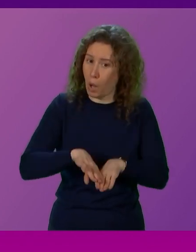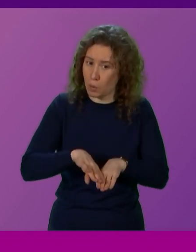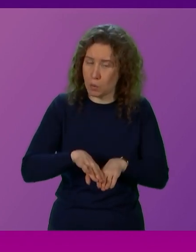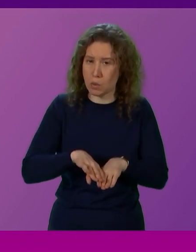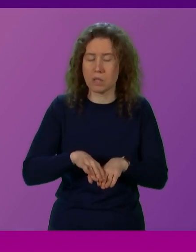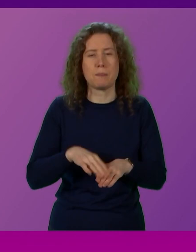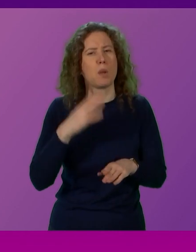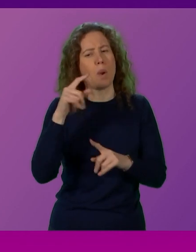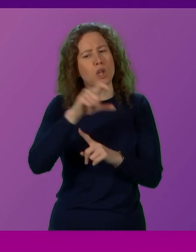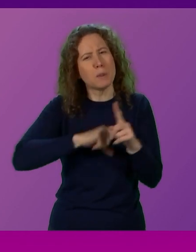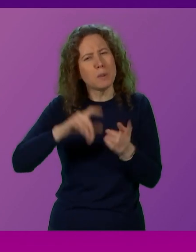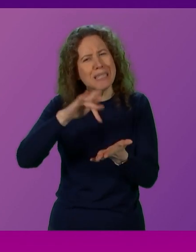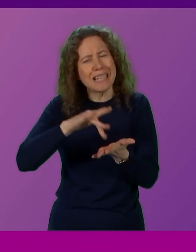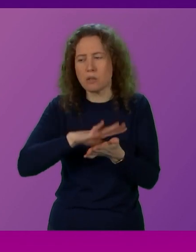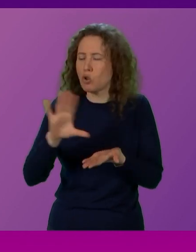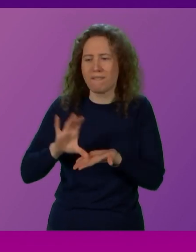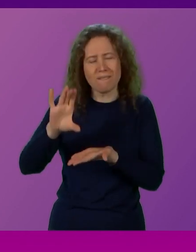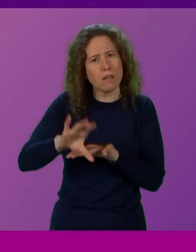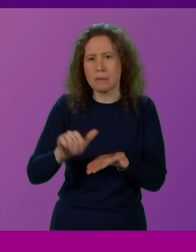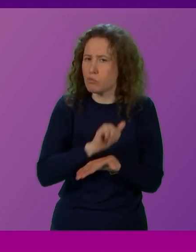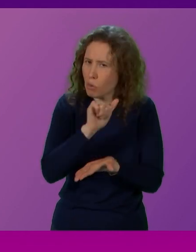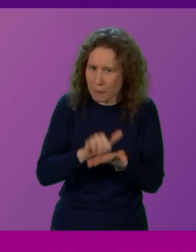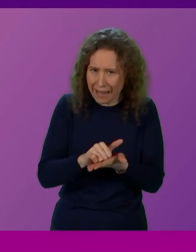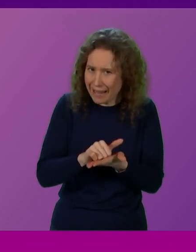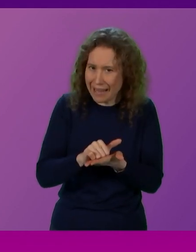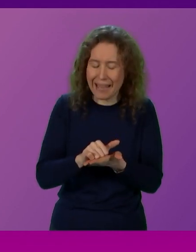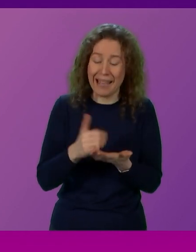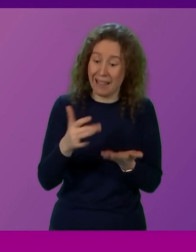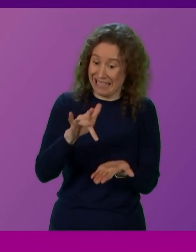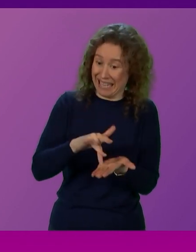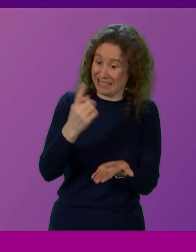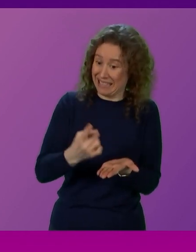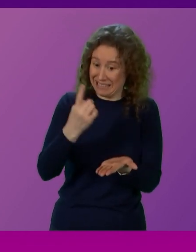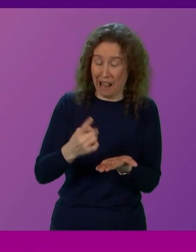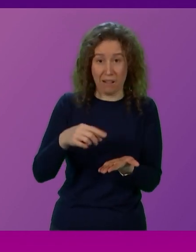When community centres are not funded property, it is not only the centre that loses out;